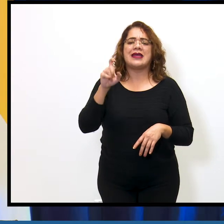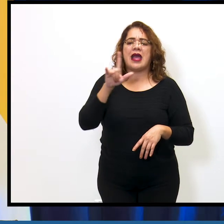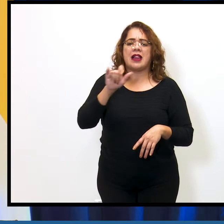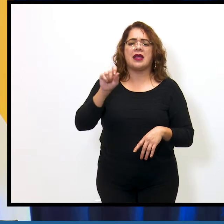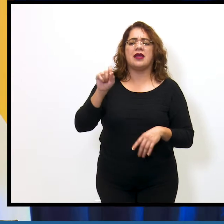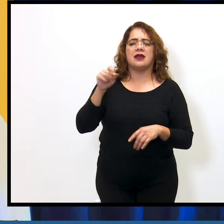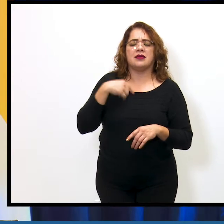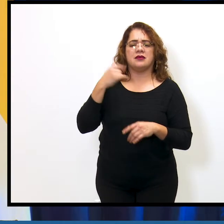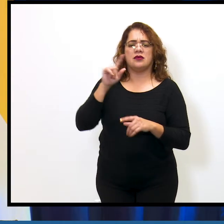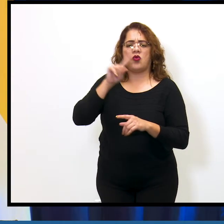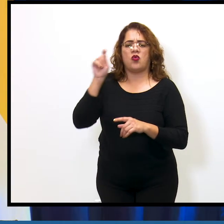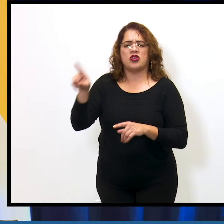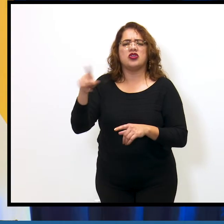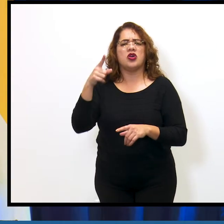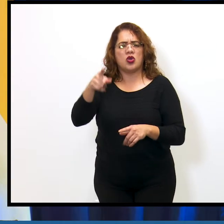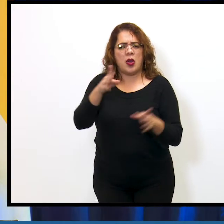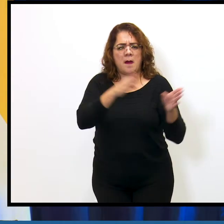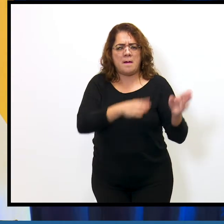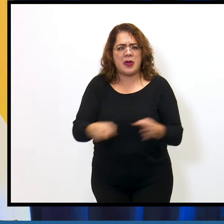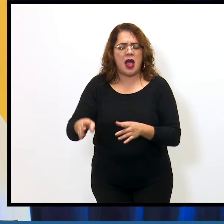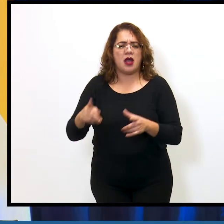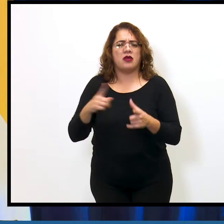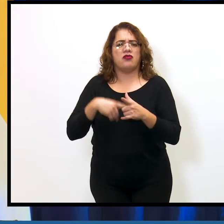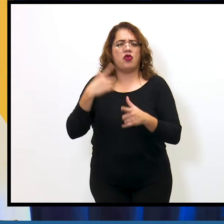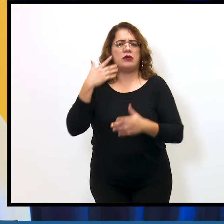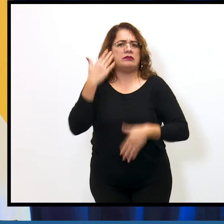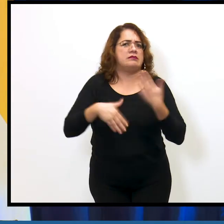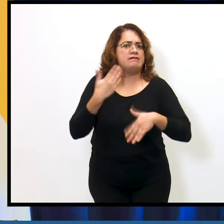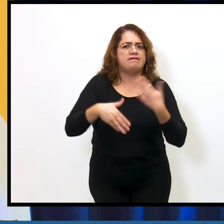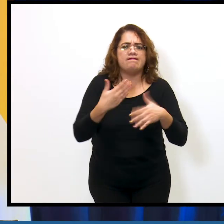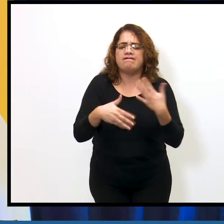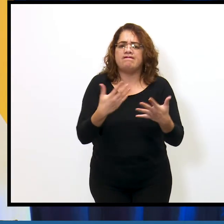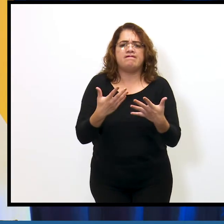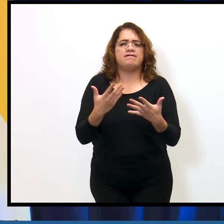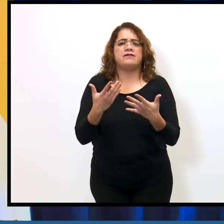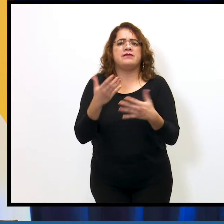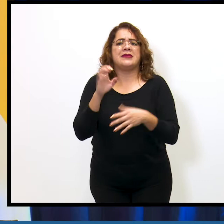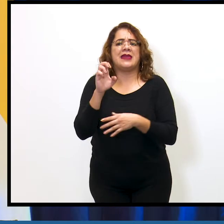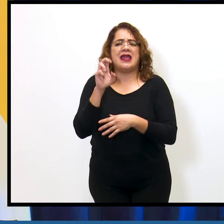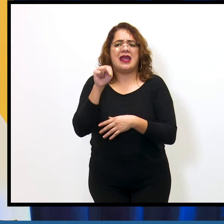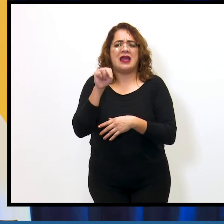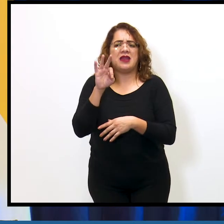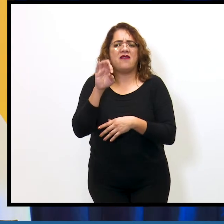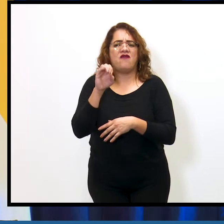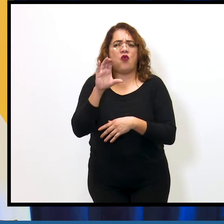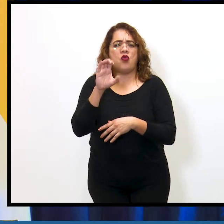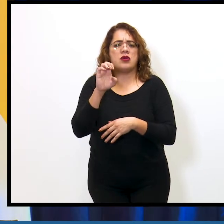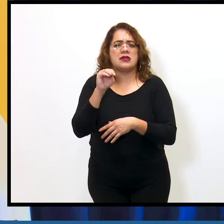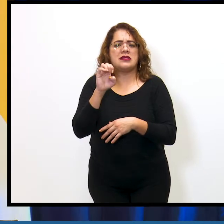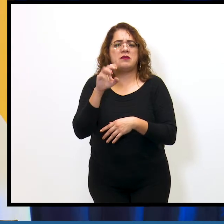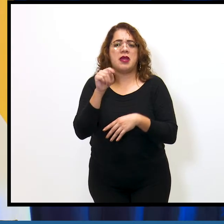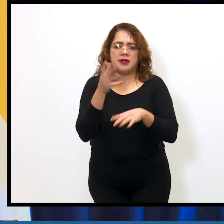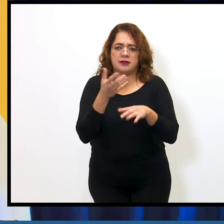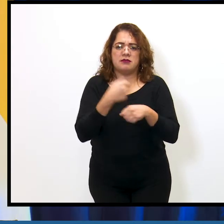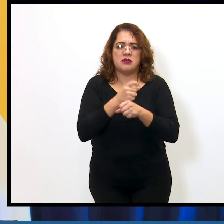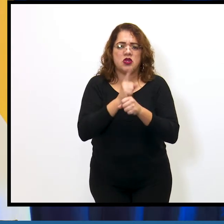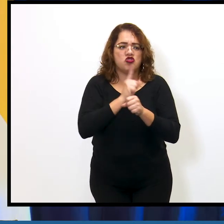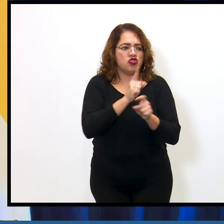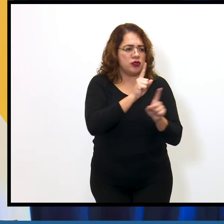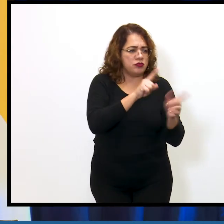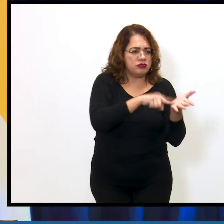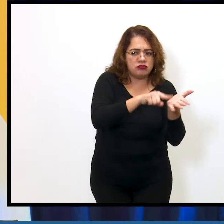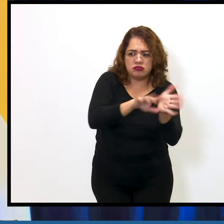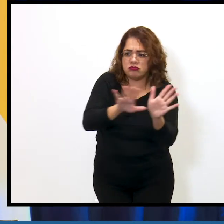or anything the city is planning on doing as far as enforcement especially for over this holidays?